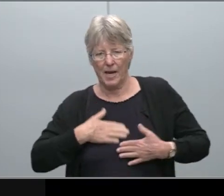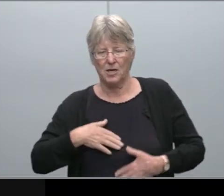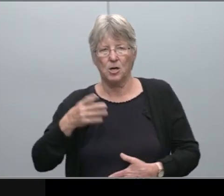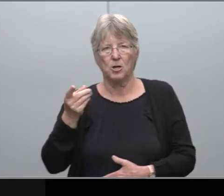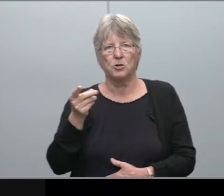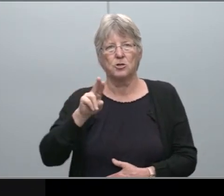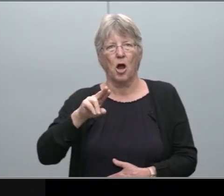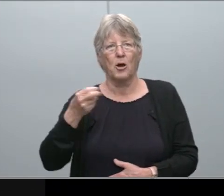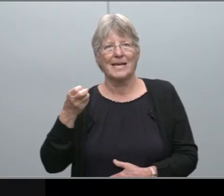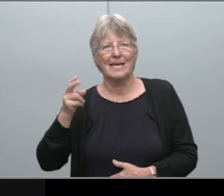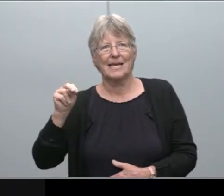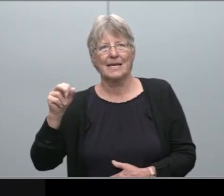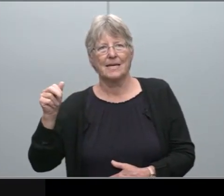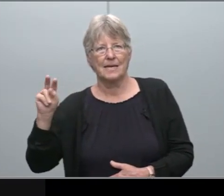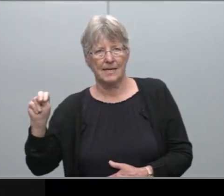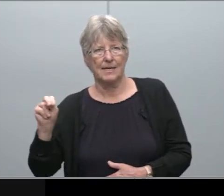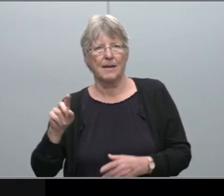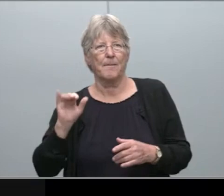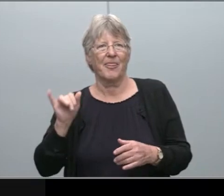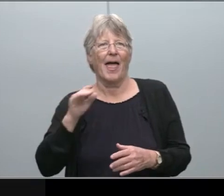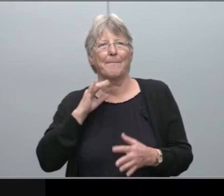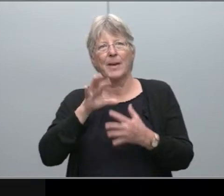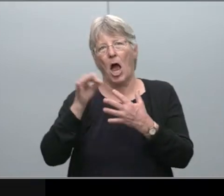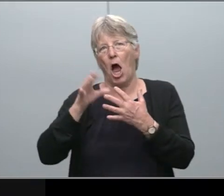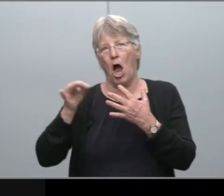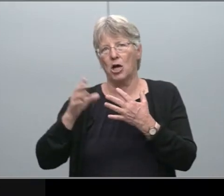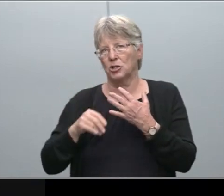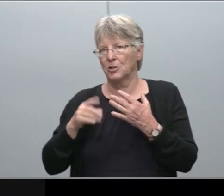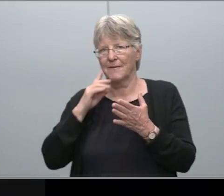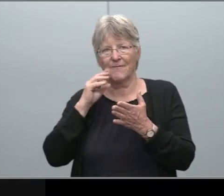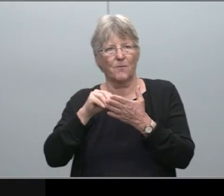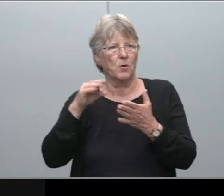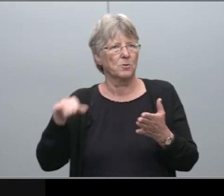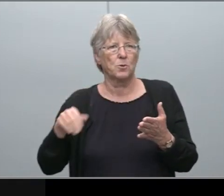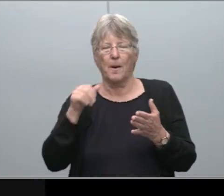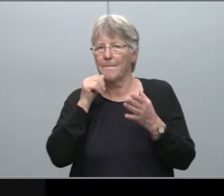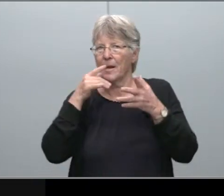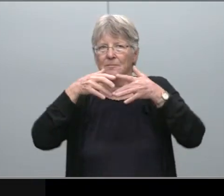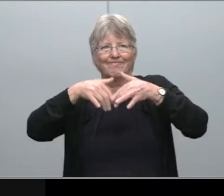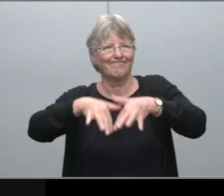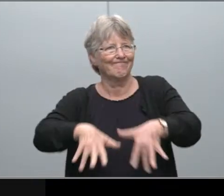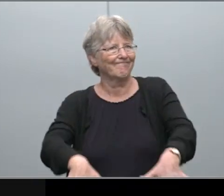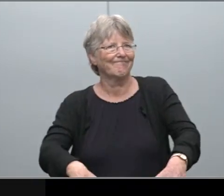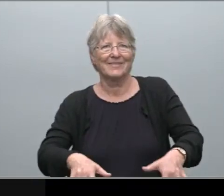Yes, I'd just like to reiterate Dr. Salazar's sentiments and thank the entire committee for not only engaging